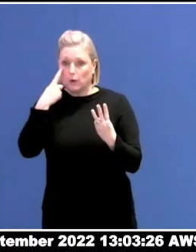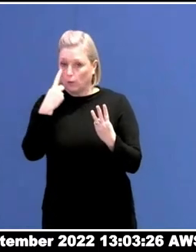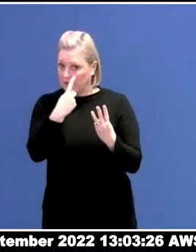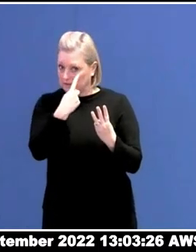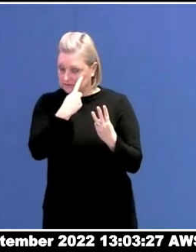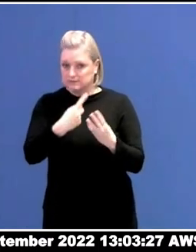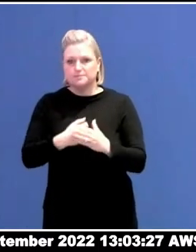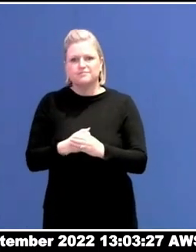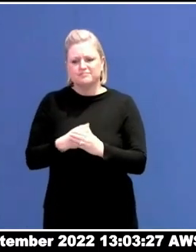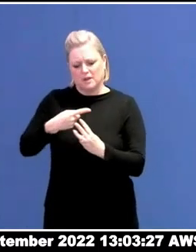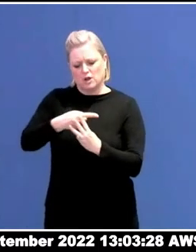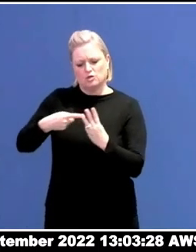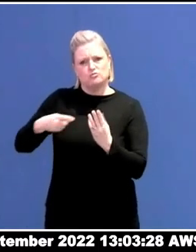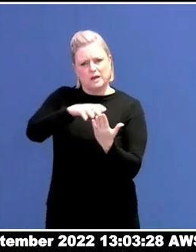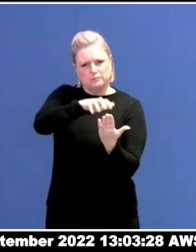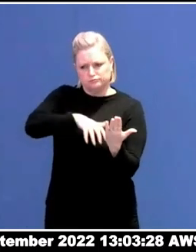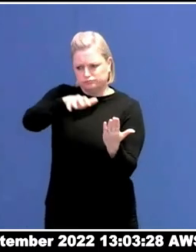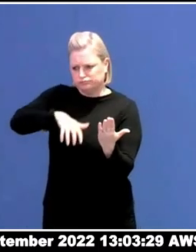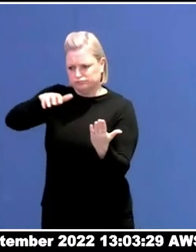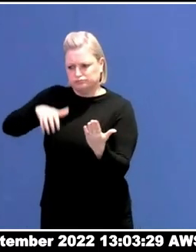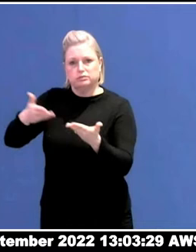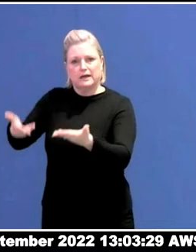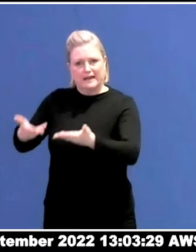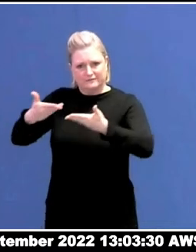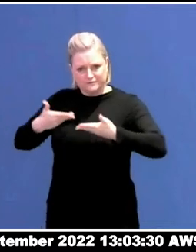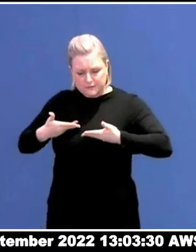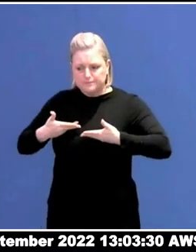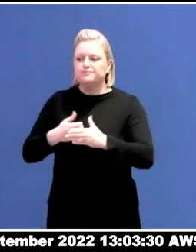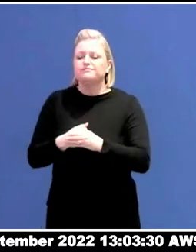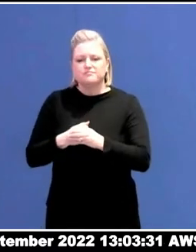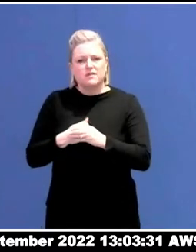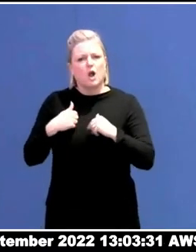the themes and issues canvassed in this Public hearing from a human rights